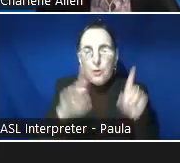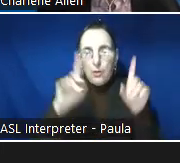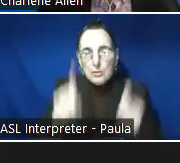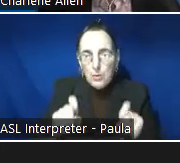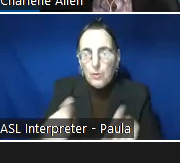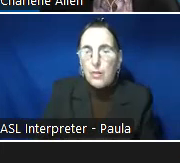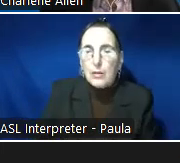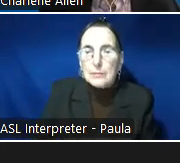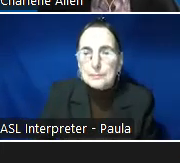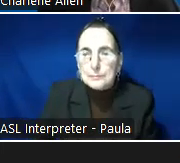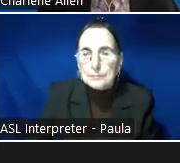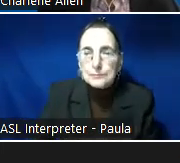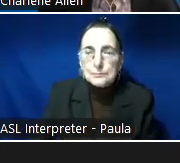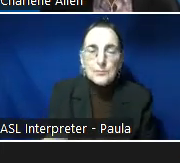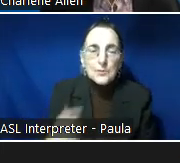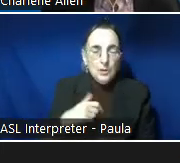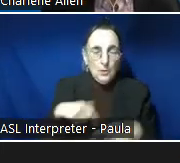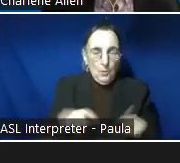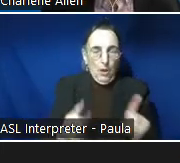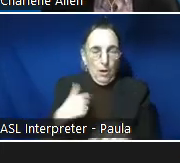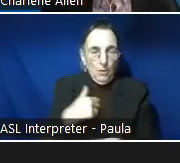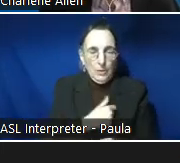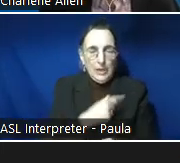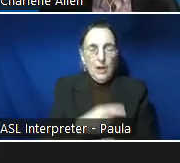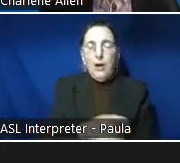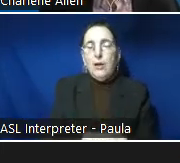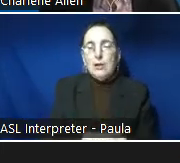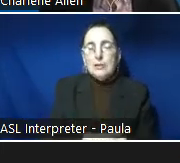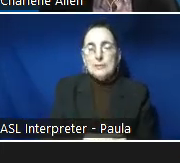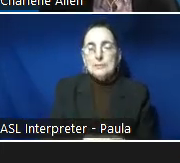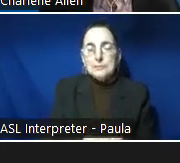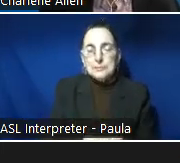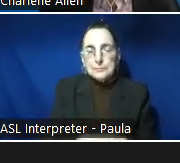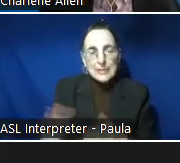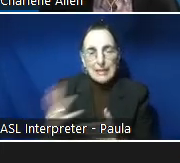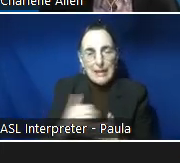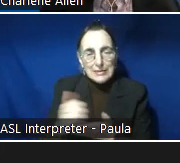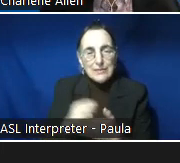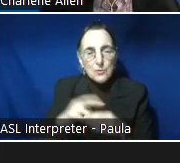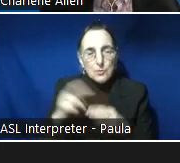While we are taking in the poll results, I want to remind everyone to please use